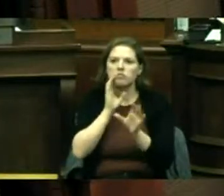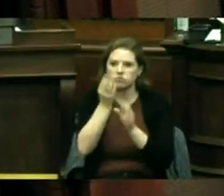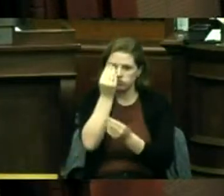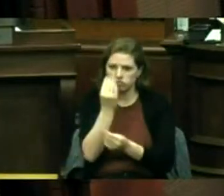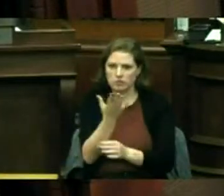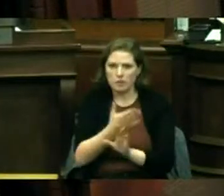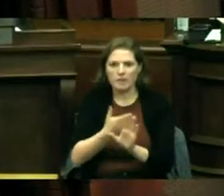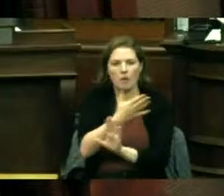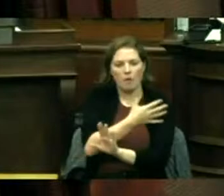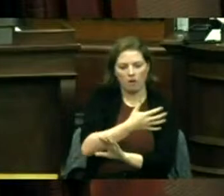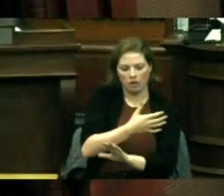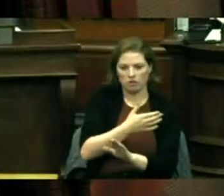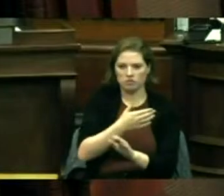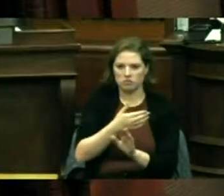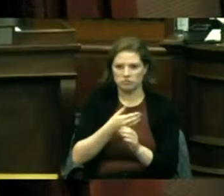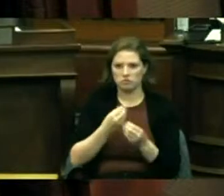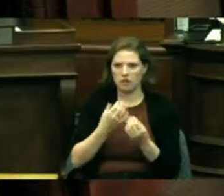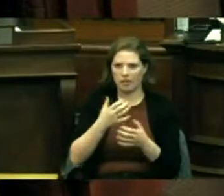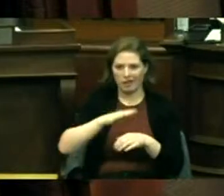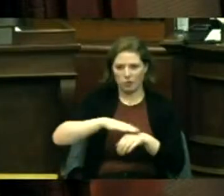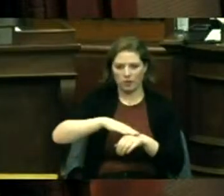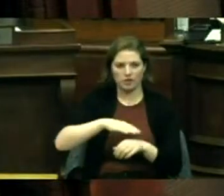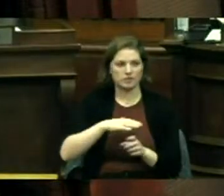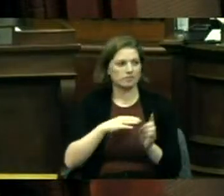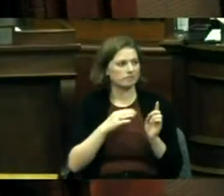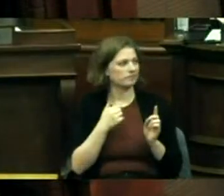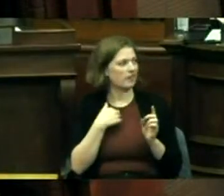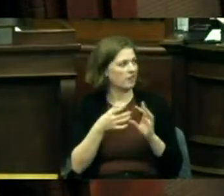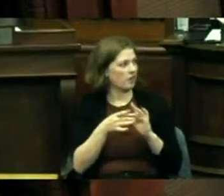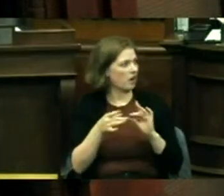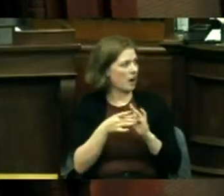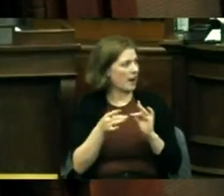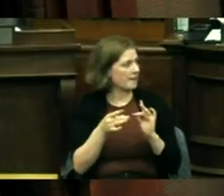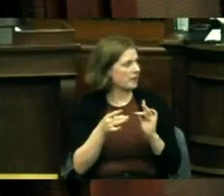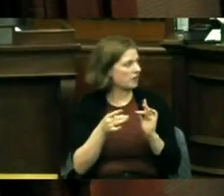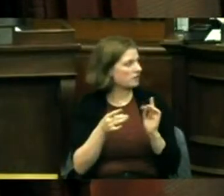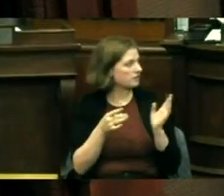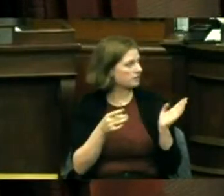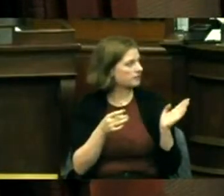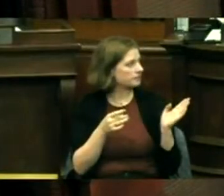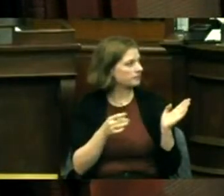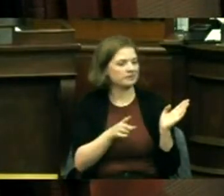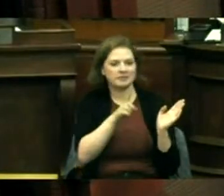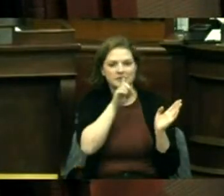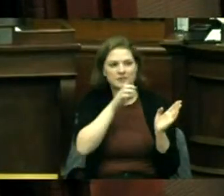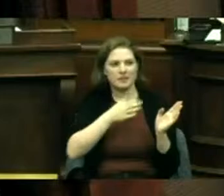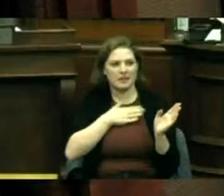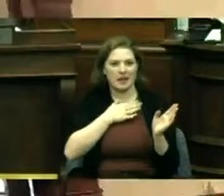communicated. Well communicated ahead of time, so that folks know when they're coming in to